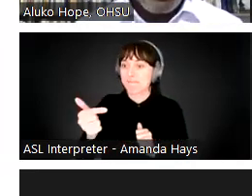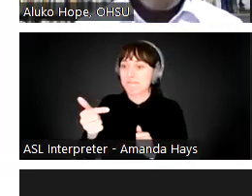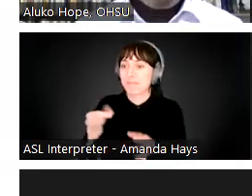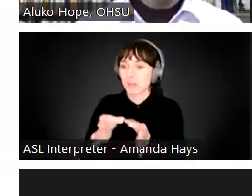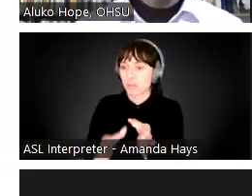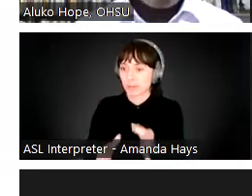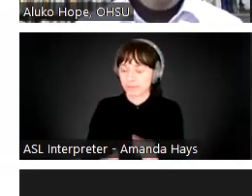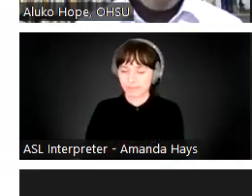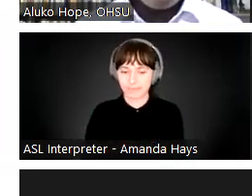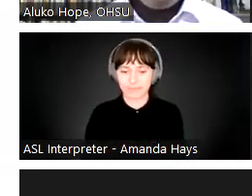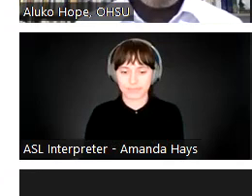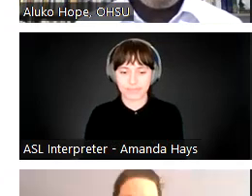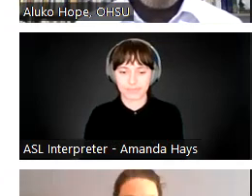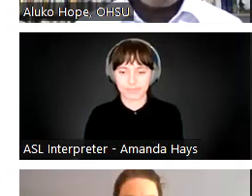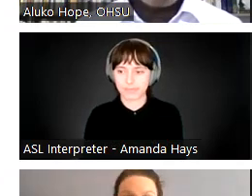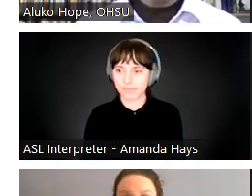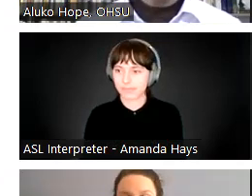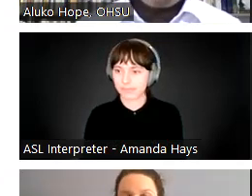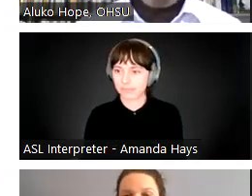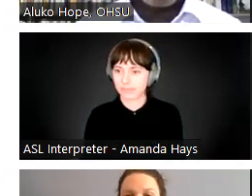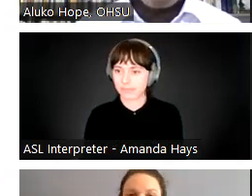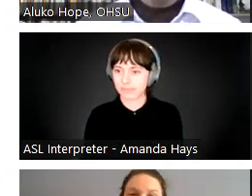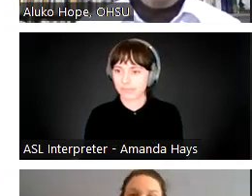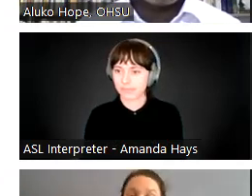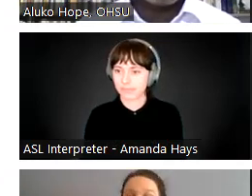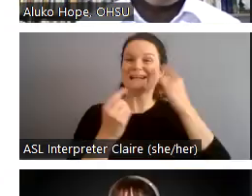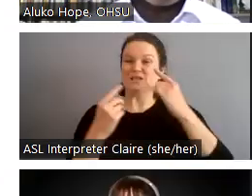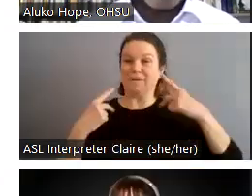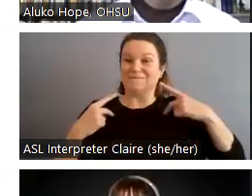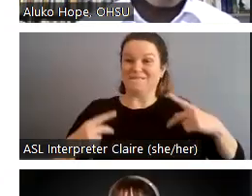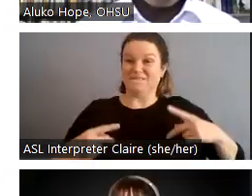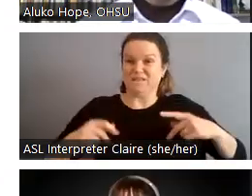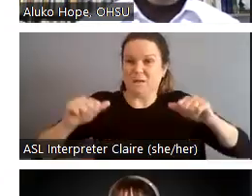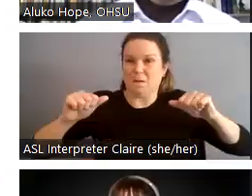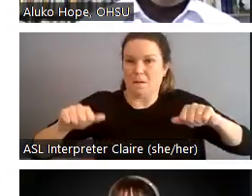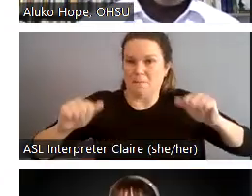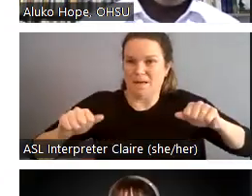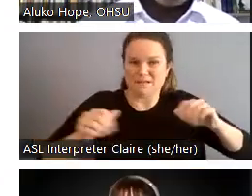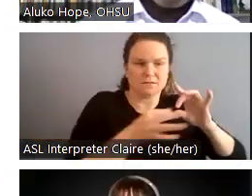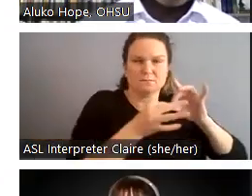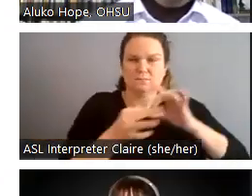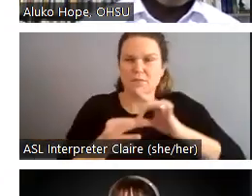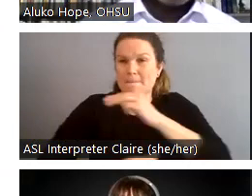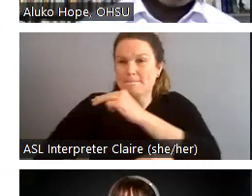And when we look at the capacity, physical capacity, we're really looking